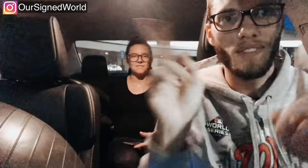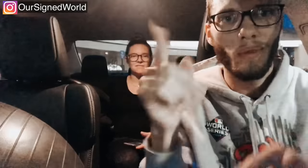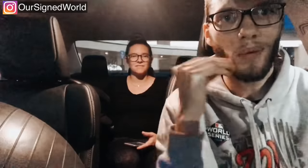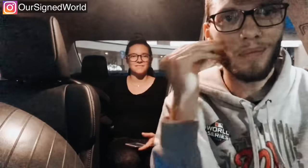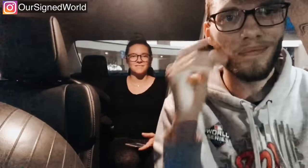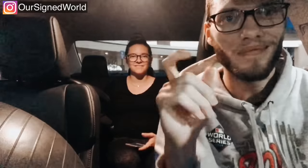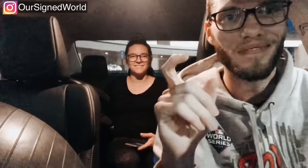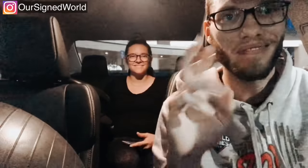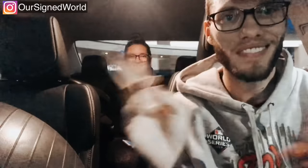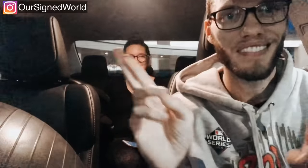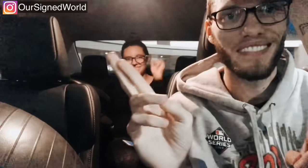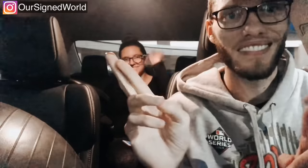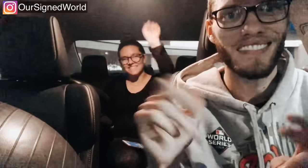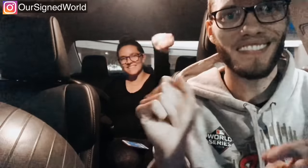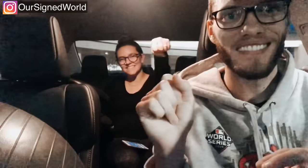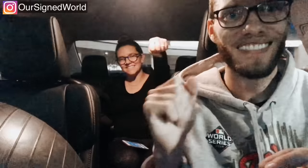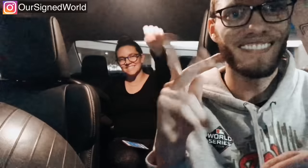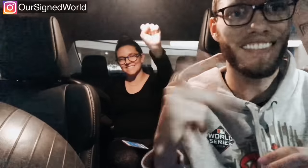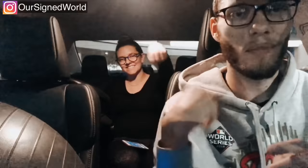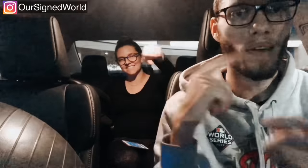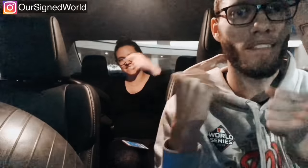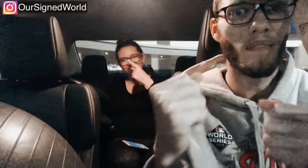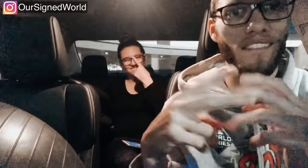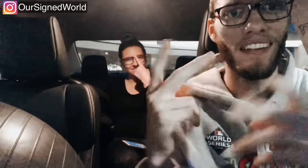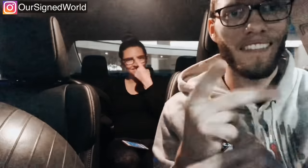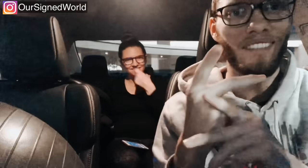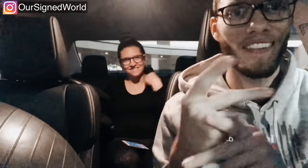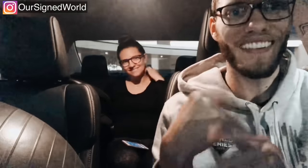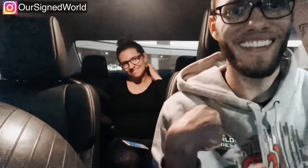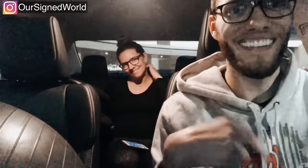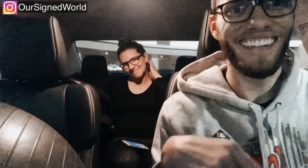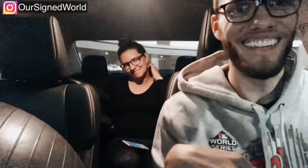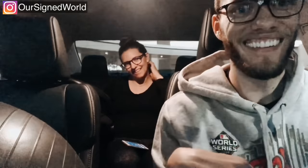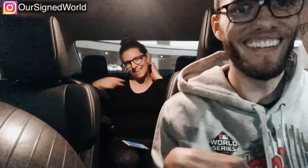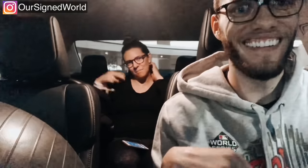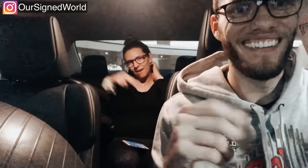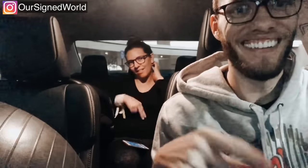Ready to go home?? You ready? C: YES! I'm going to drive very carefully. Let me get my seatbelt on.